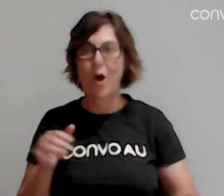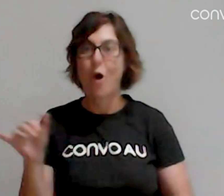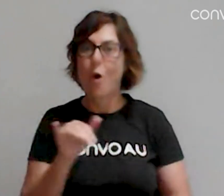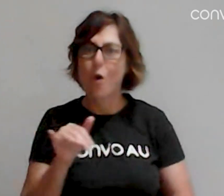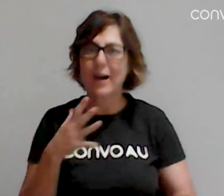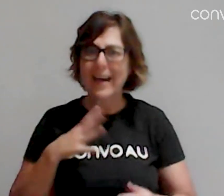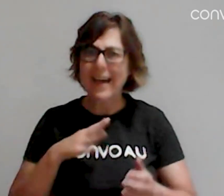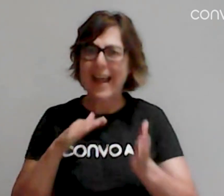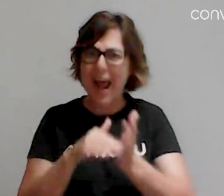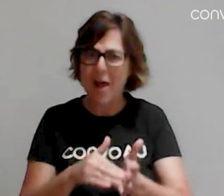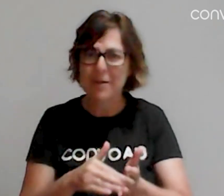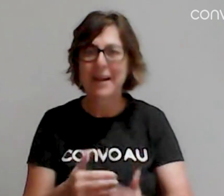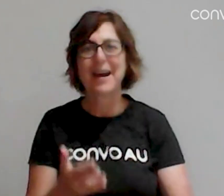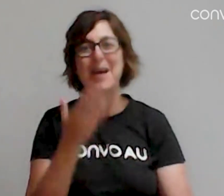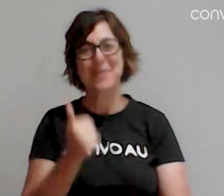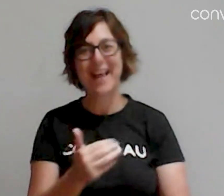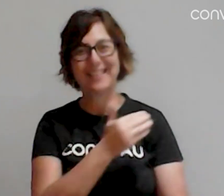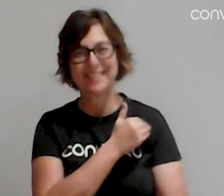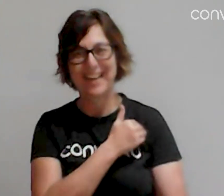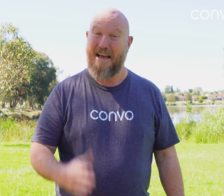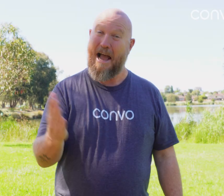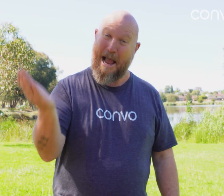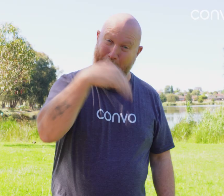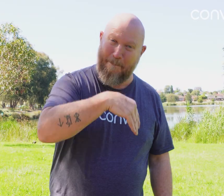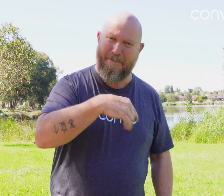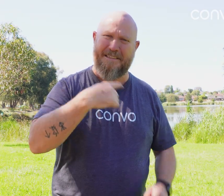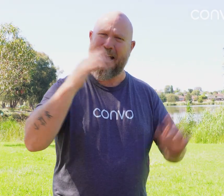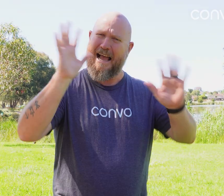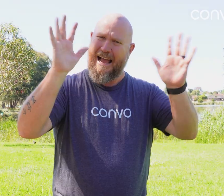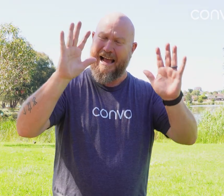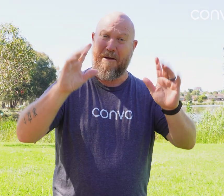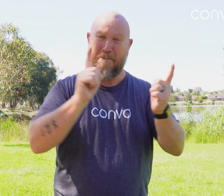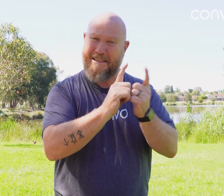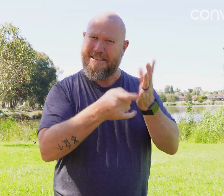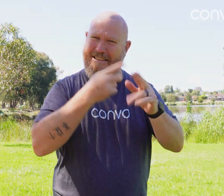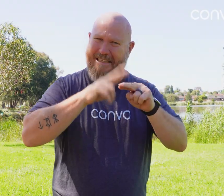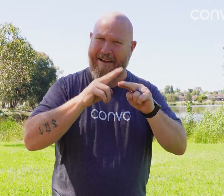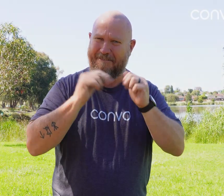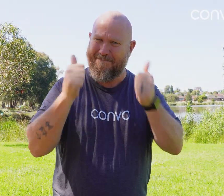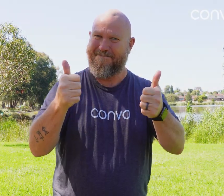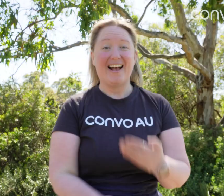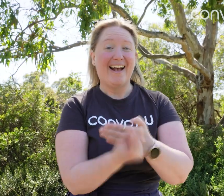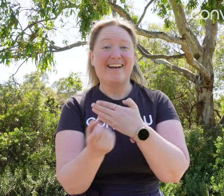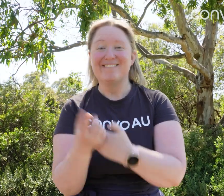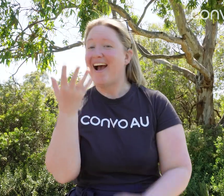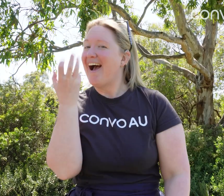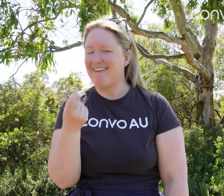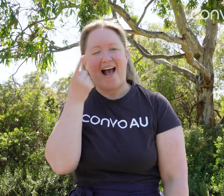or anything you need help with. Come by, say hi, and meet us face to face! We will also have special events during the Games,